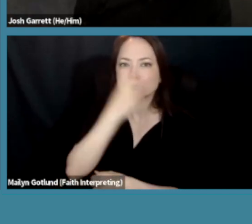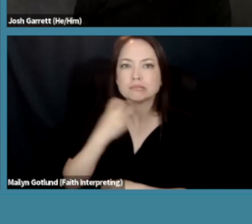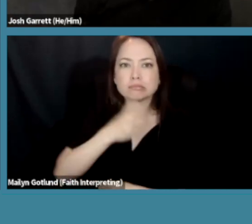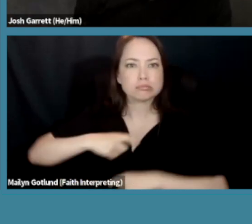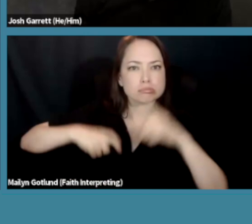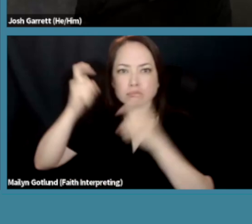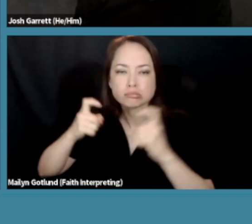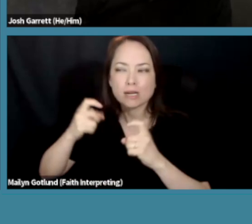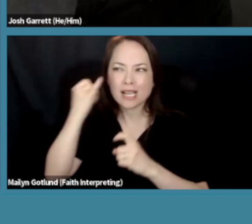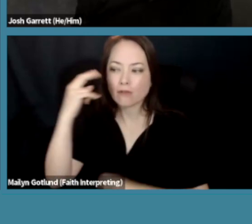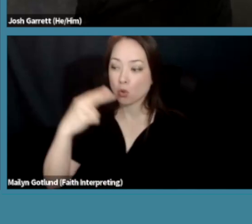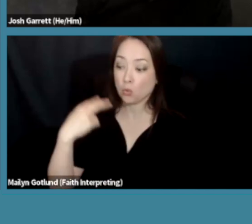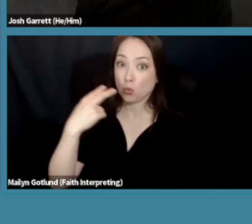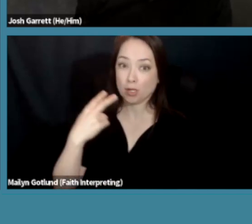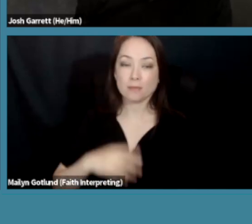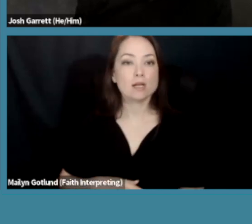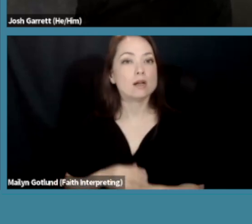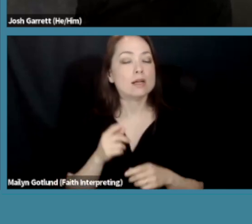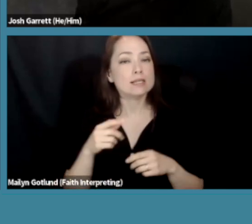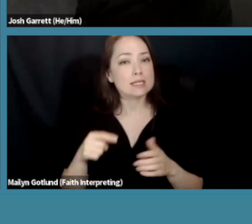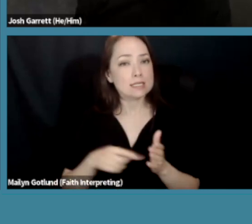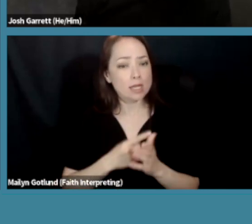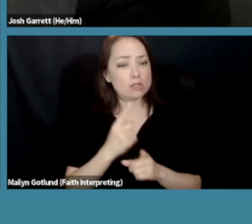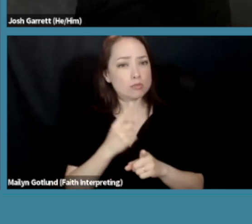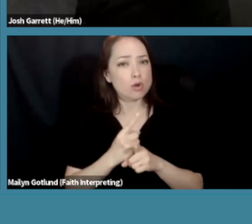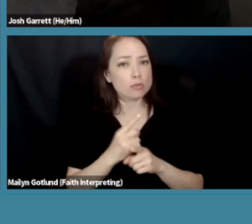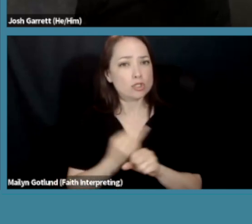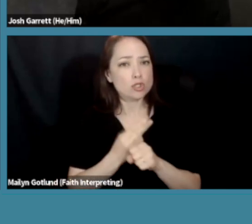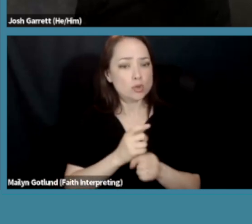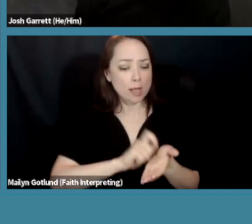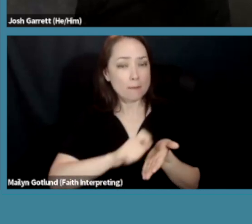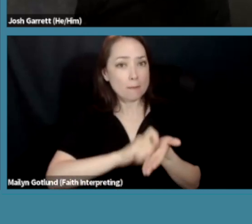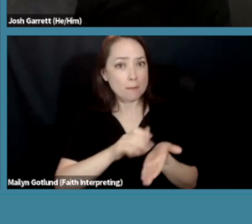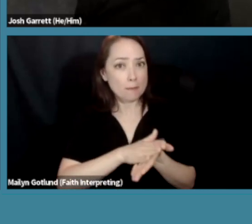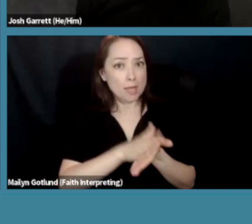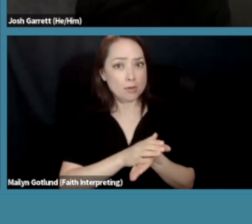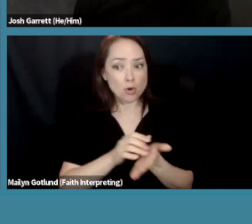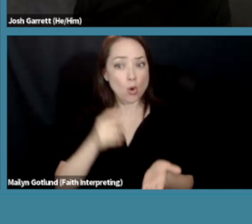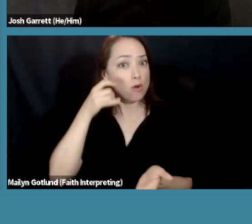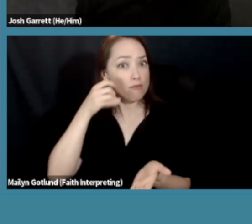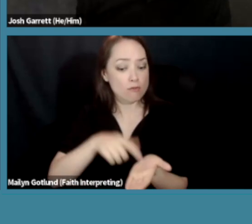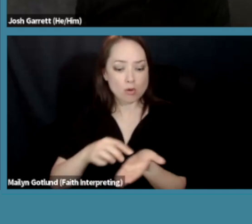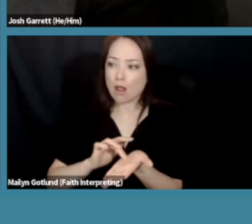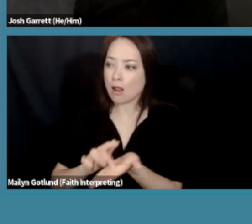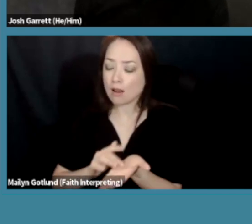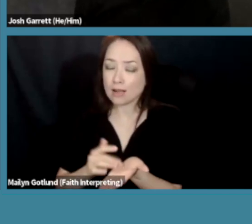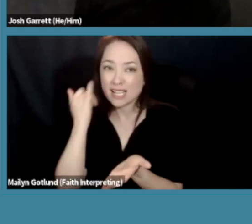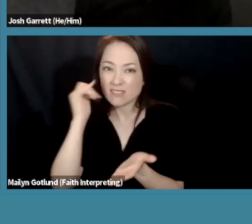There are times when it's appropriate to use pen and paper or your phone to communicate with a visitor if they are able to read English,